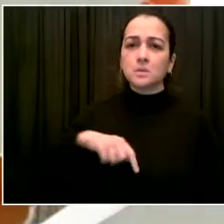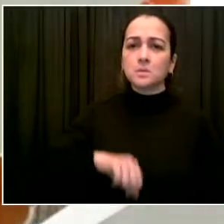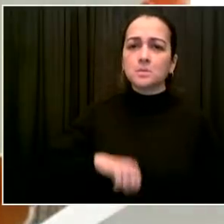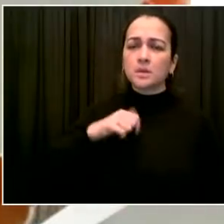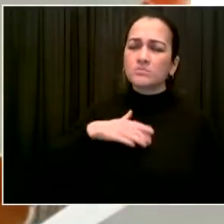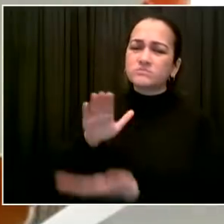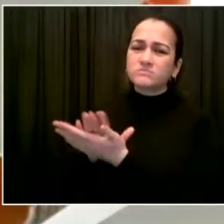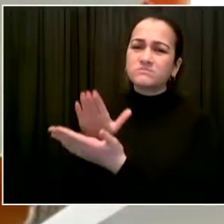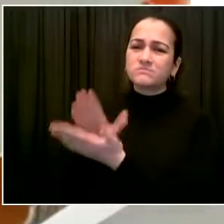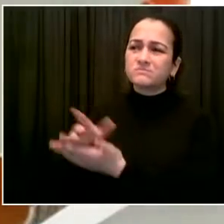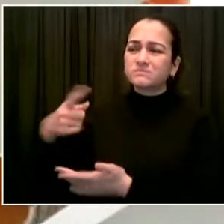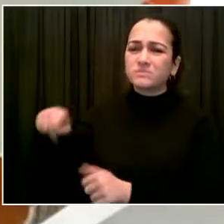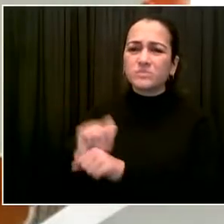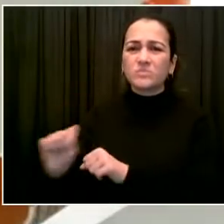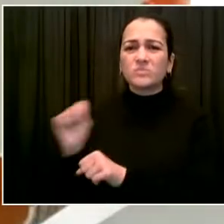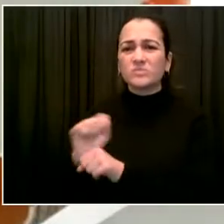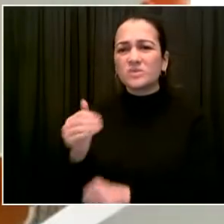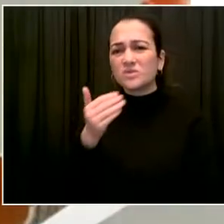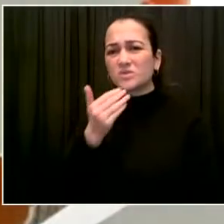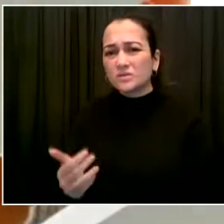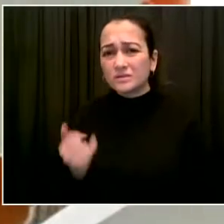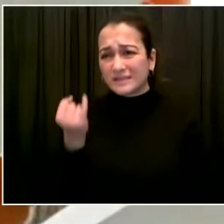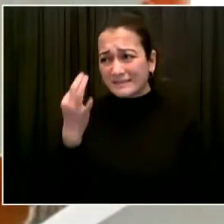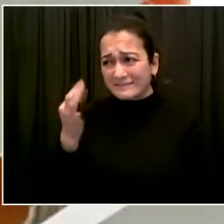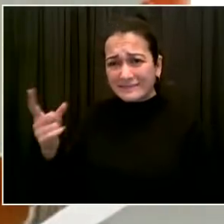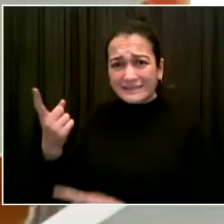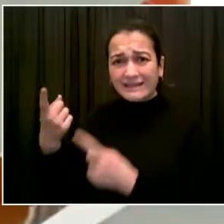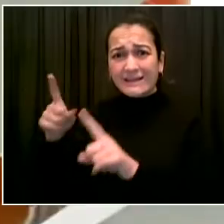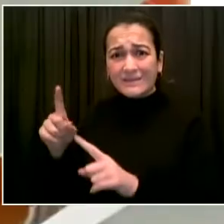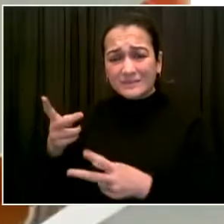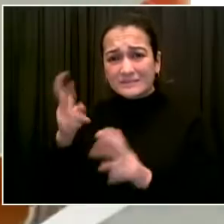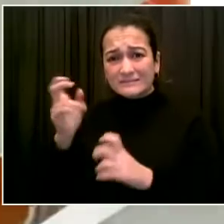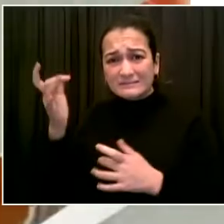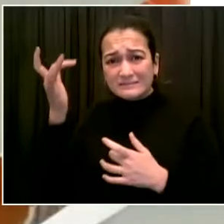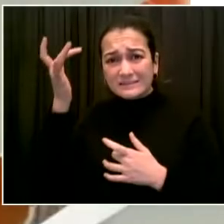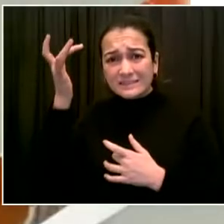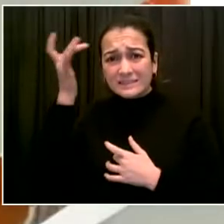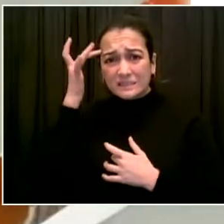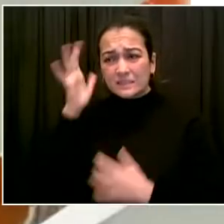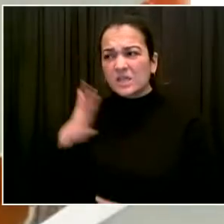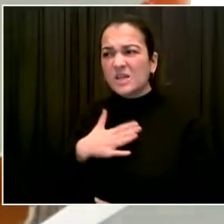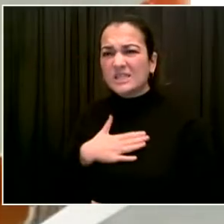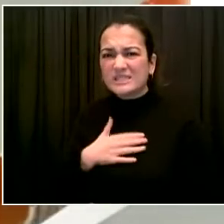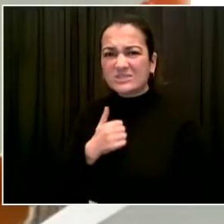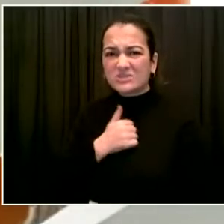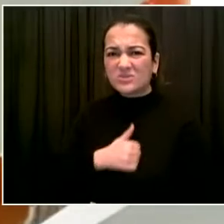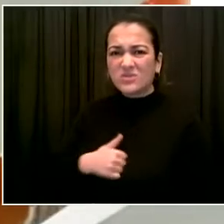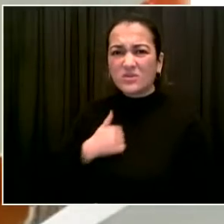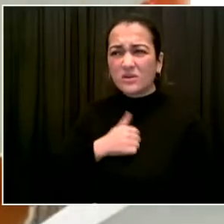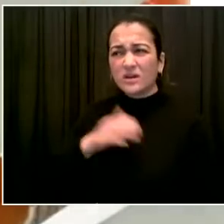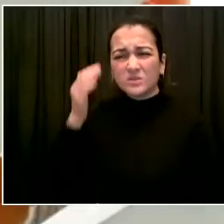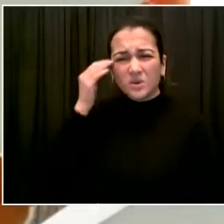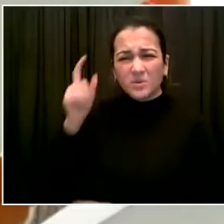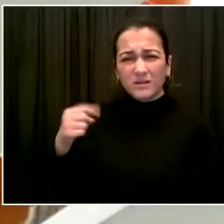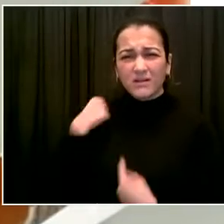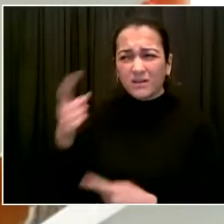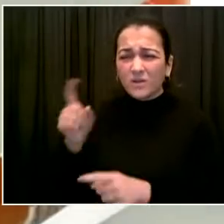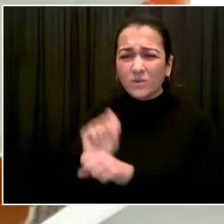EVERY DAY. I WANT TO SAY THAT I'M PROUD